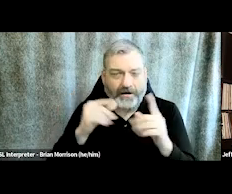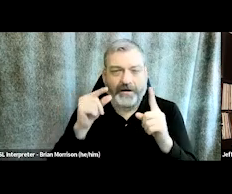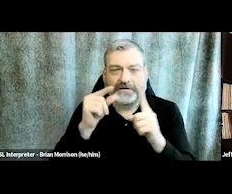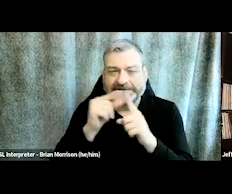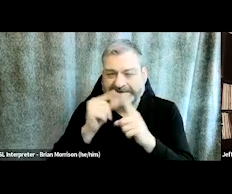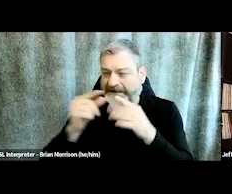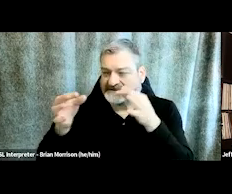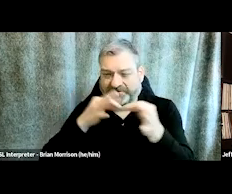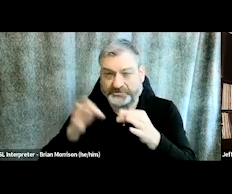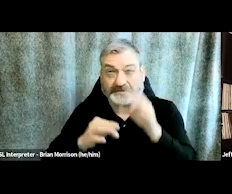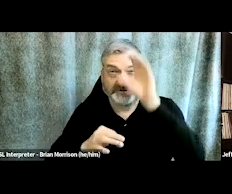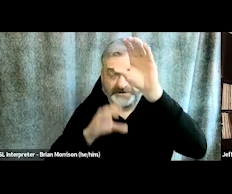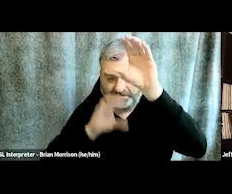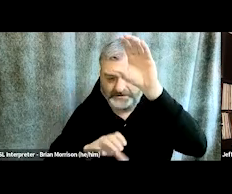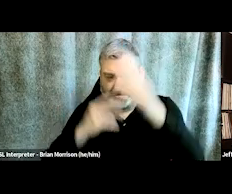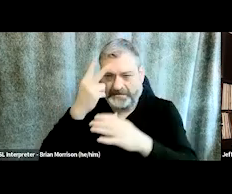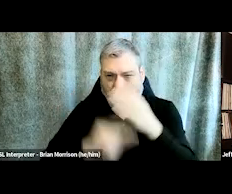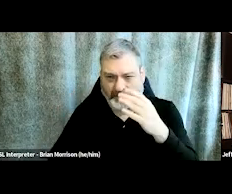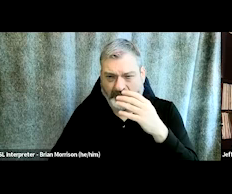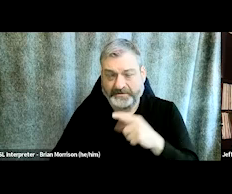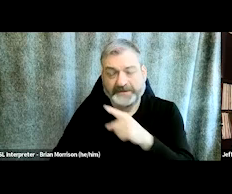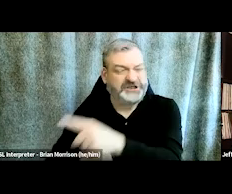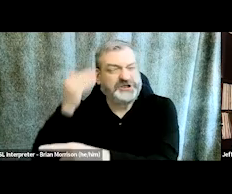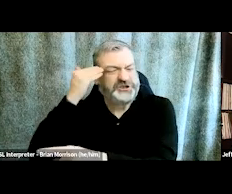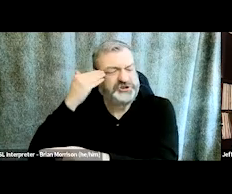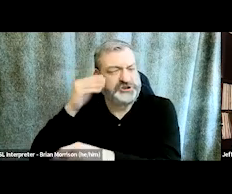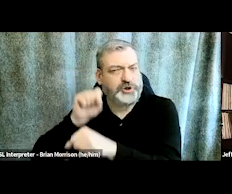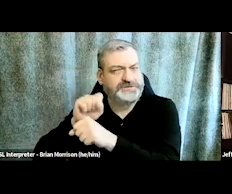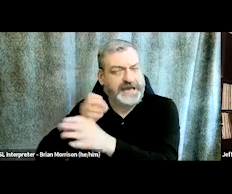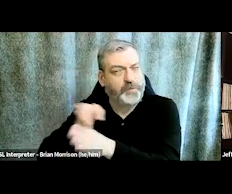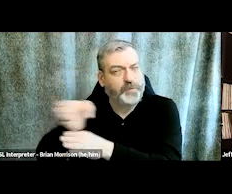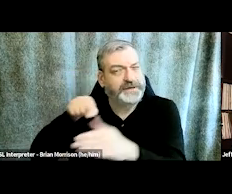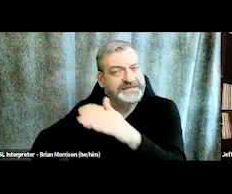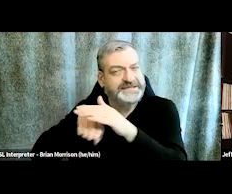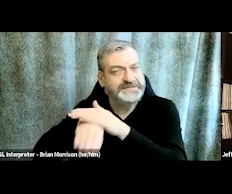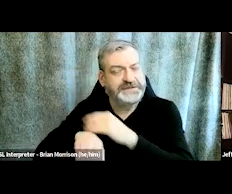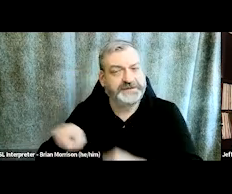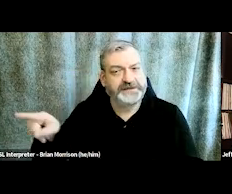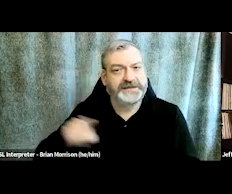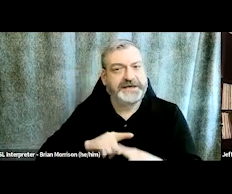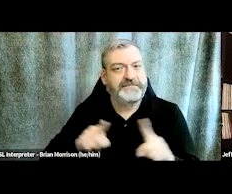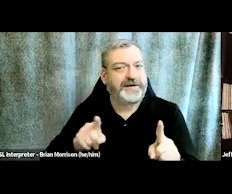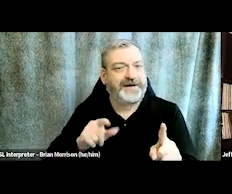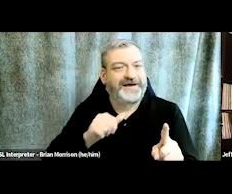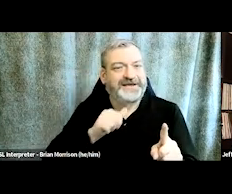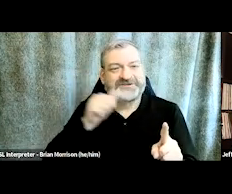So she knows I work in accessibility, but I don't think that she was expecting that level of feedback.